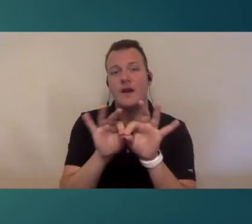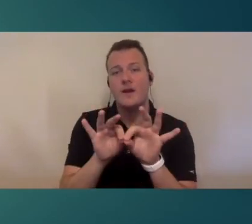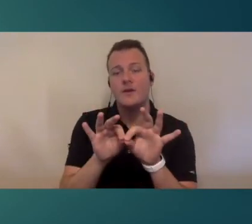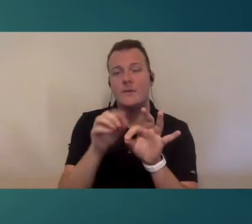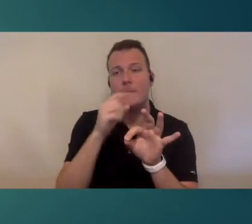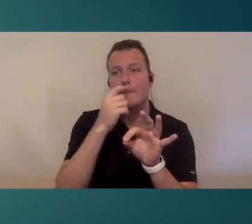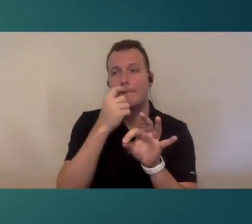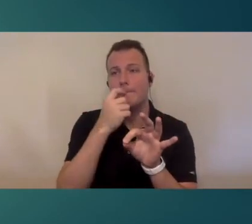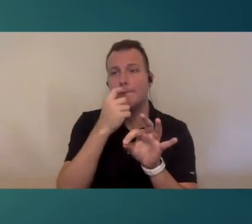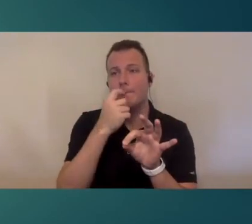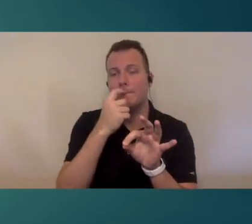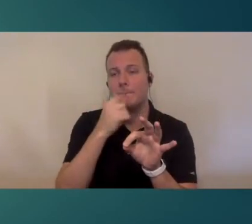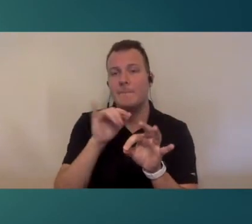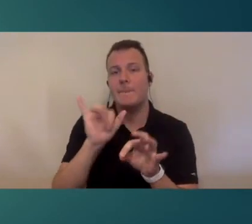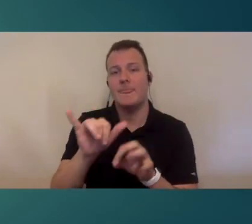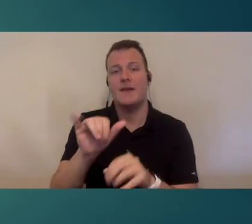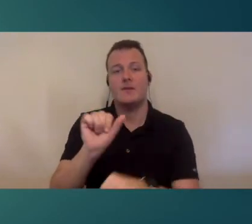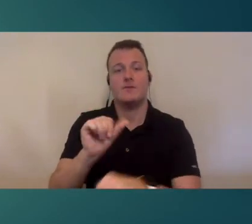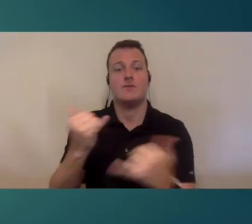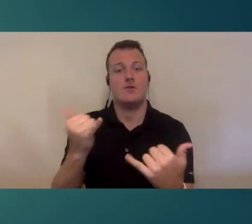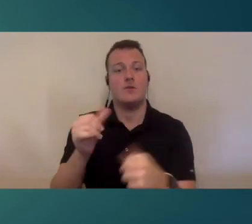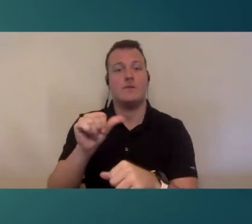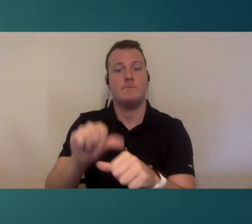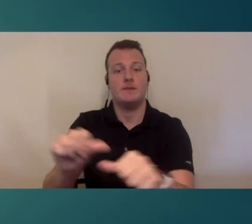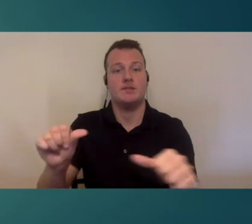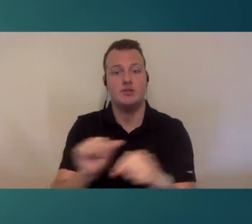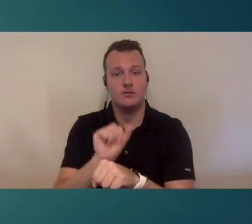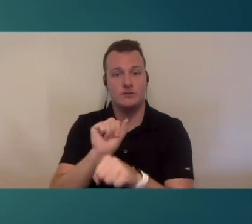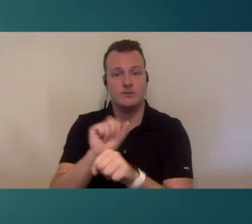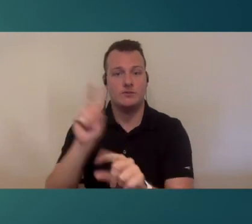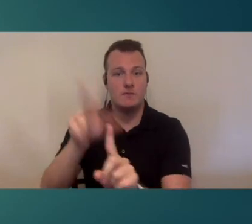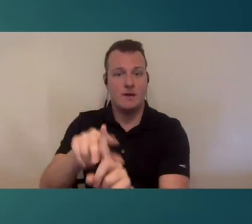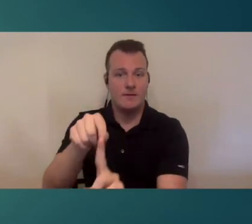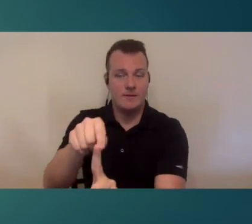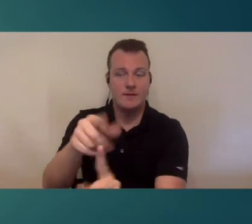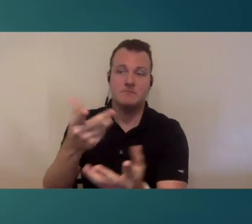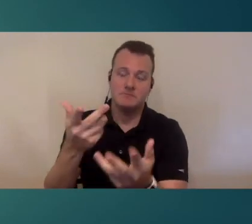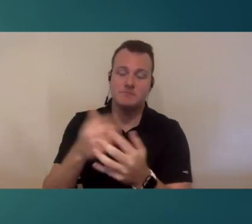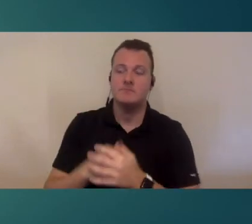towards what your- your current- your current position you're applying for. But